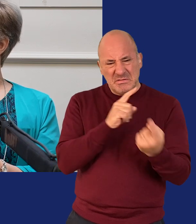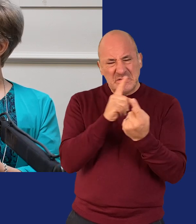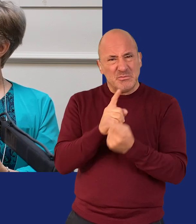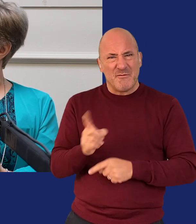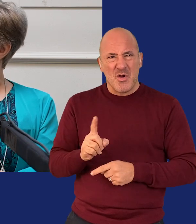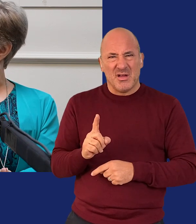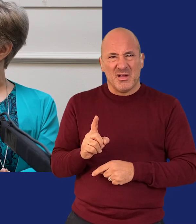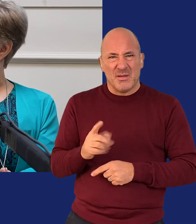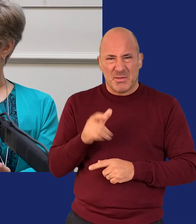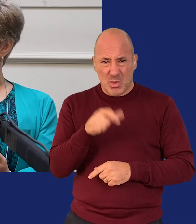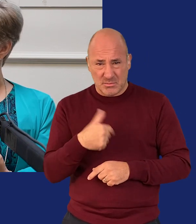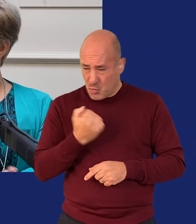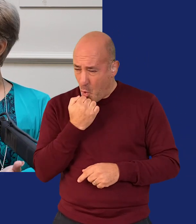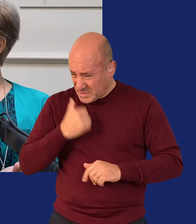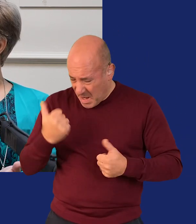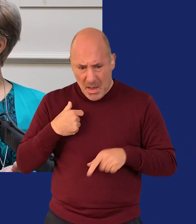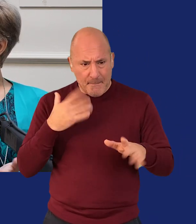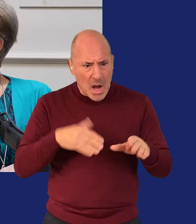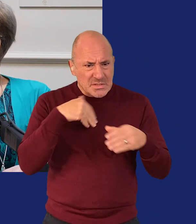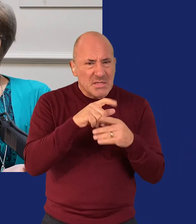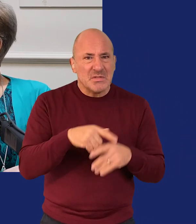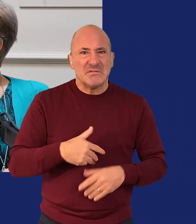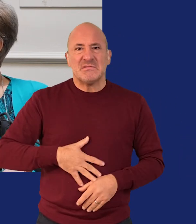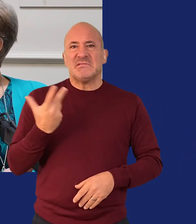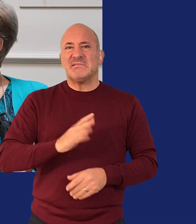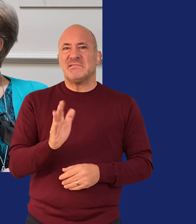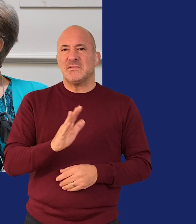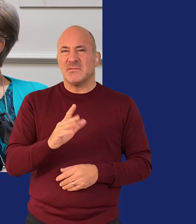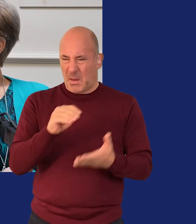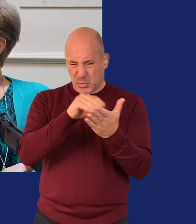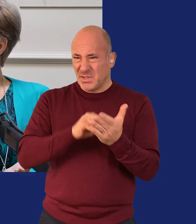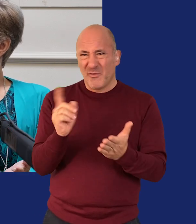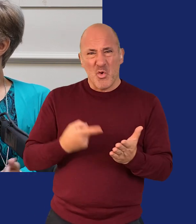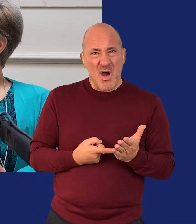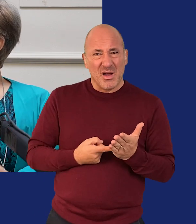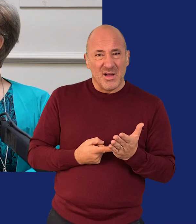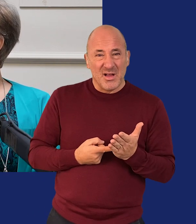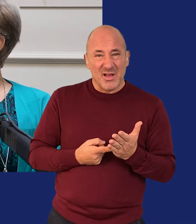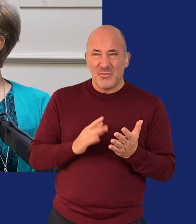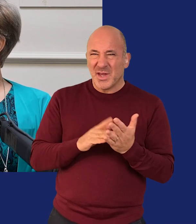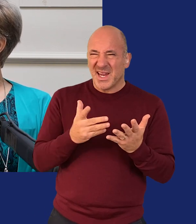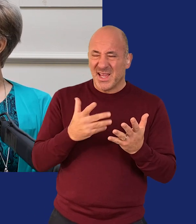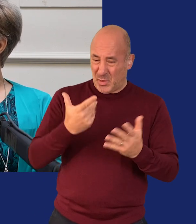And that could put somebody off, who would be brilliant at that job. Well why put those things in there in the first place? So it's about being accurate really about what you need.